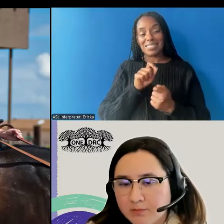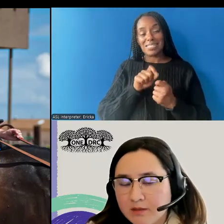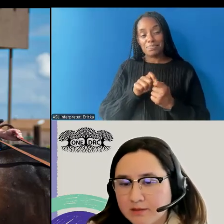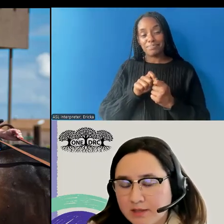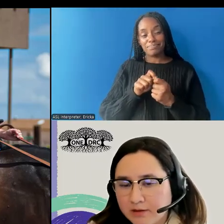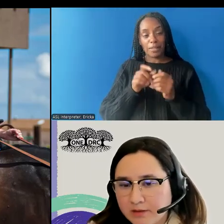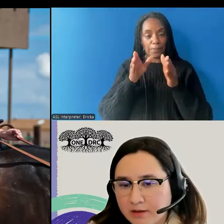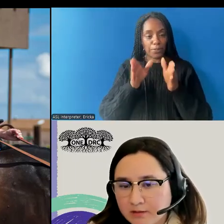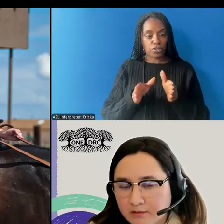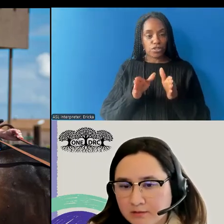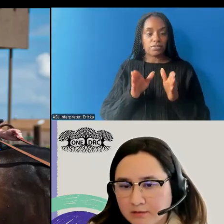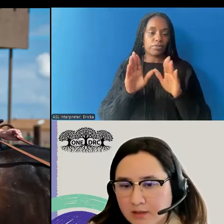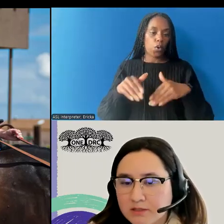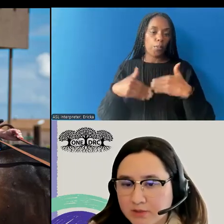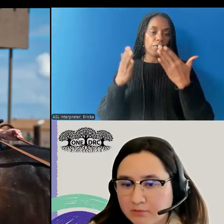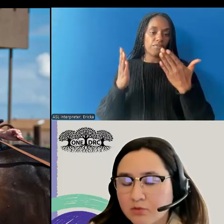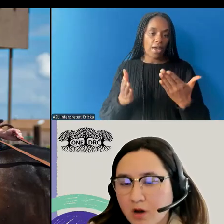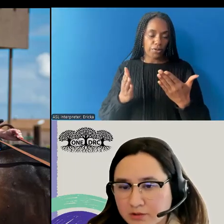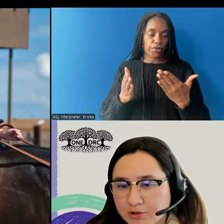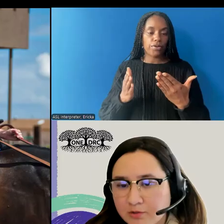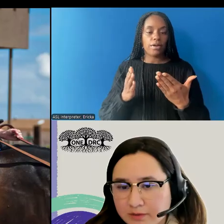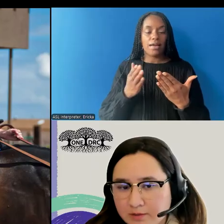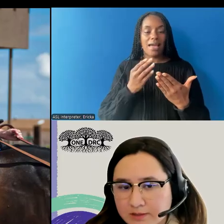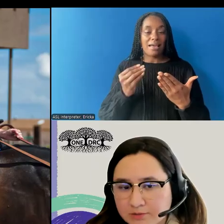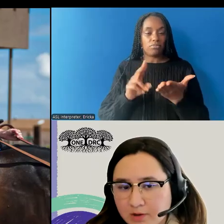in this area and to be able to contract with them as well.